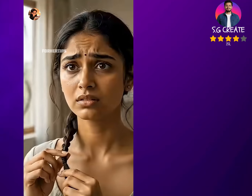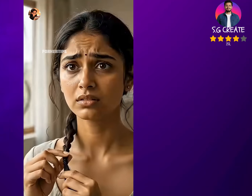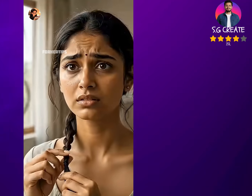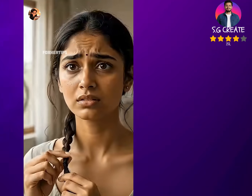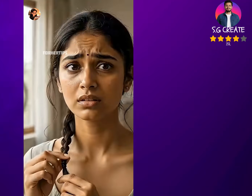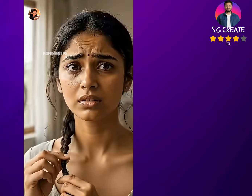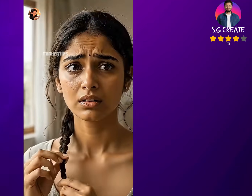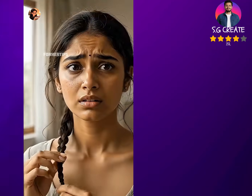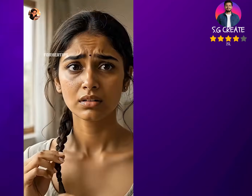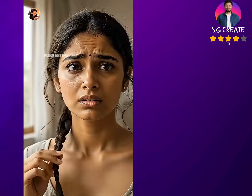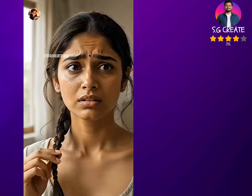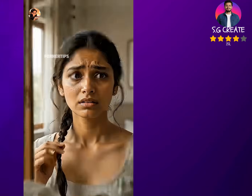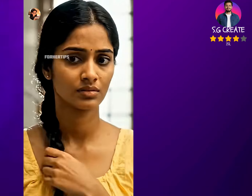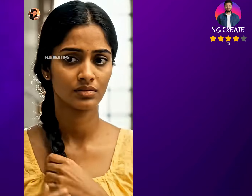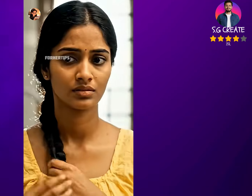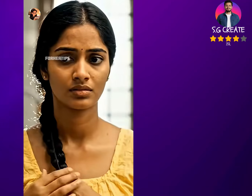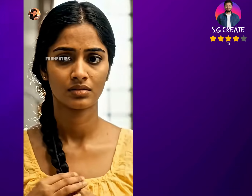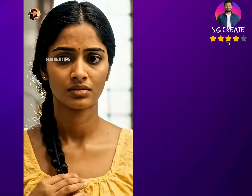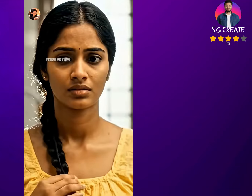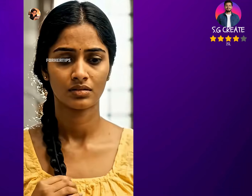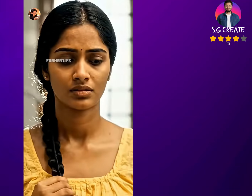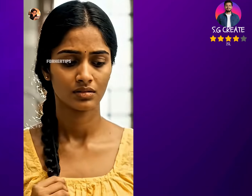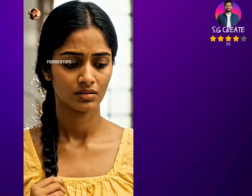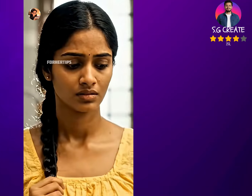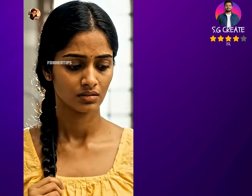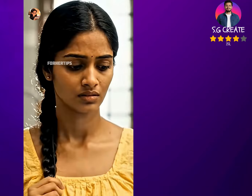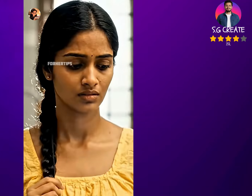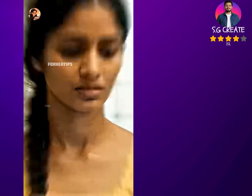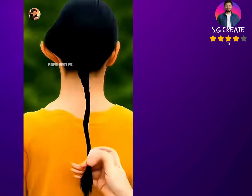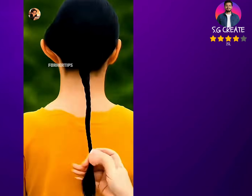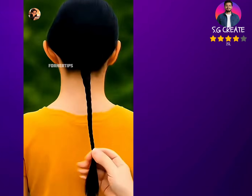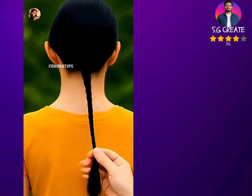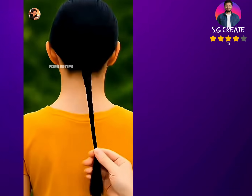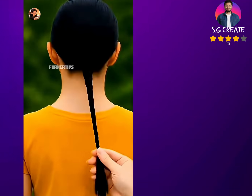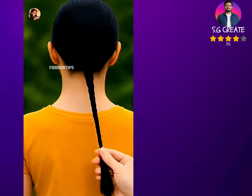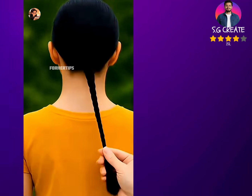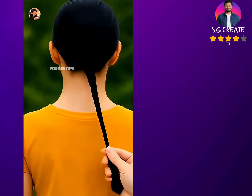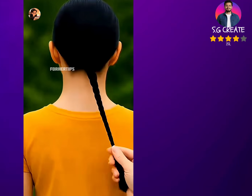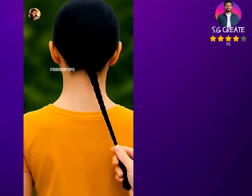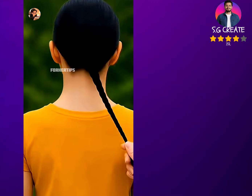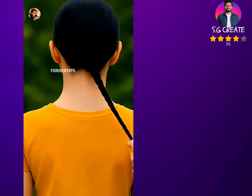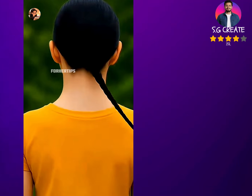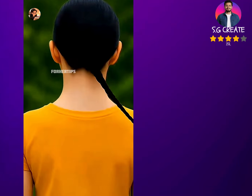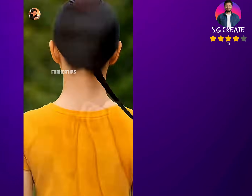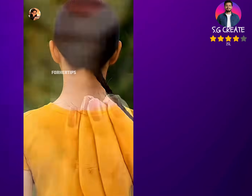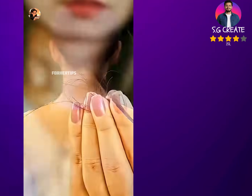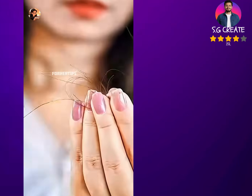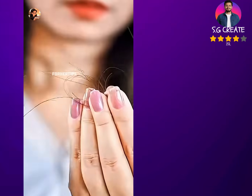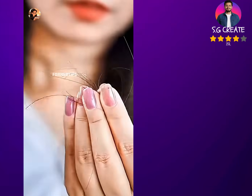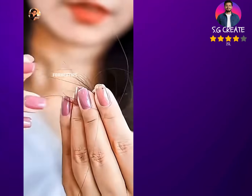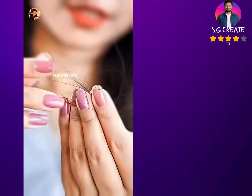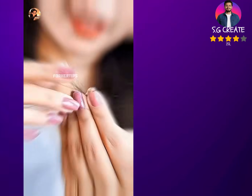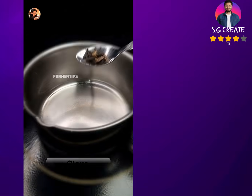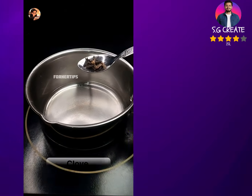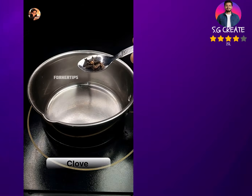that provides incredible slip. In hair care terms, slip allows you to detangle the hair effortlessly,